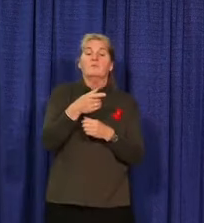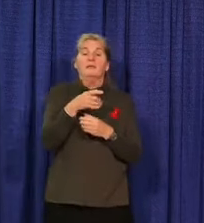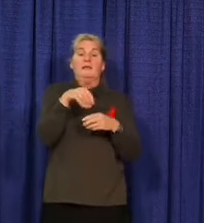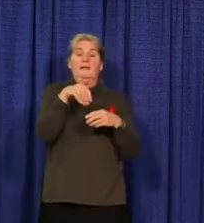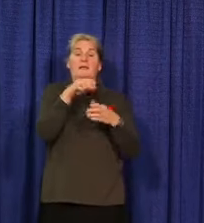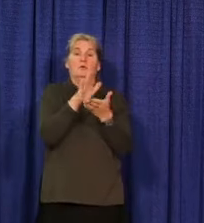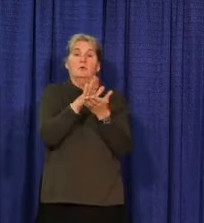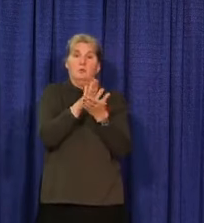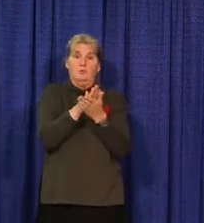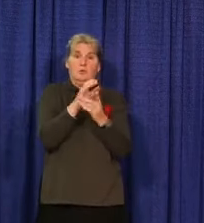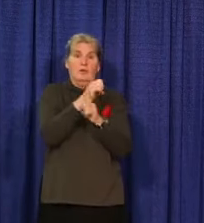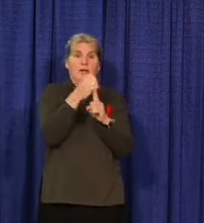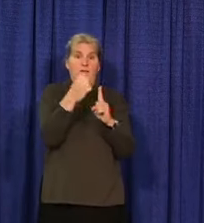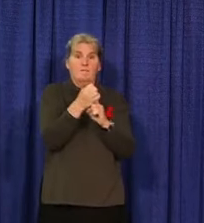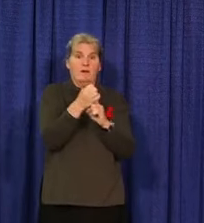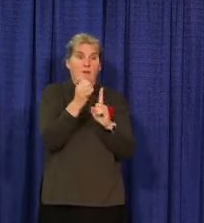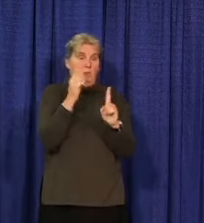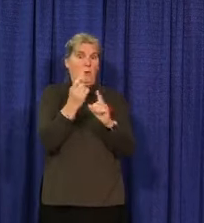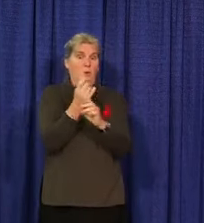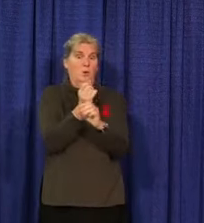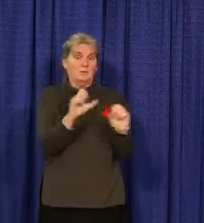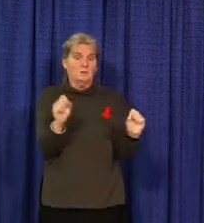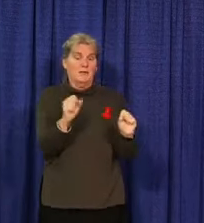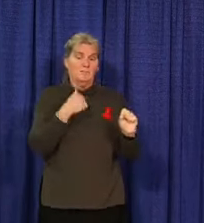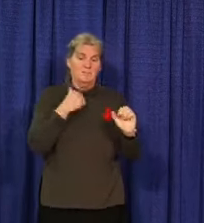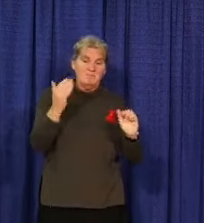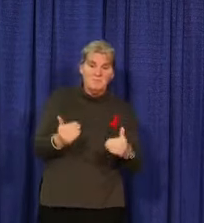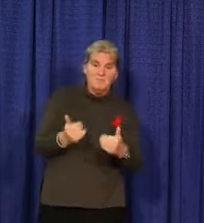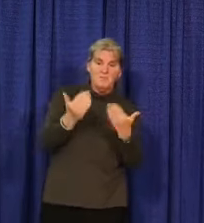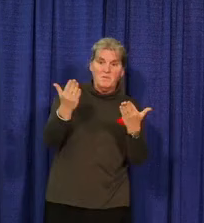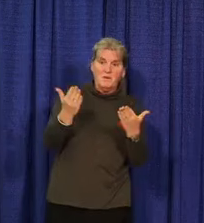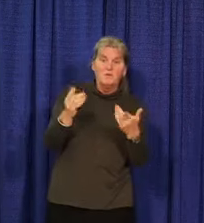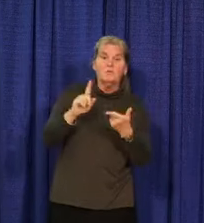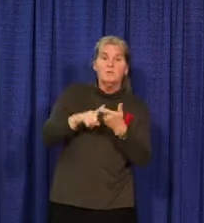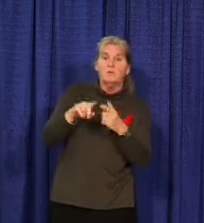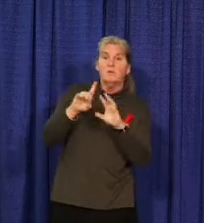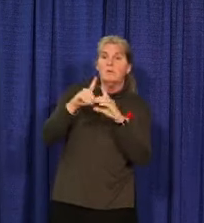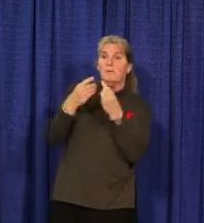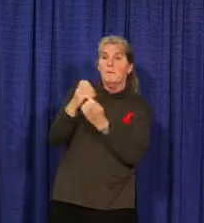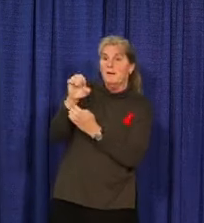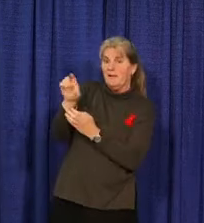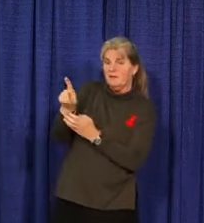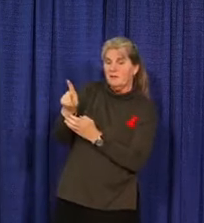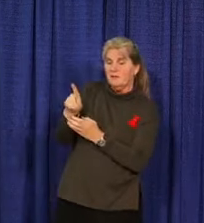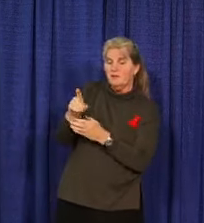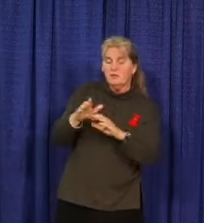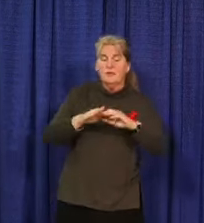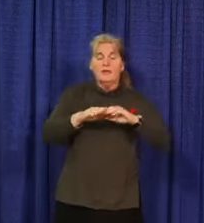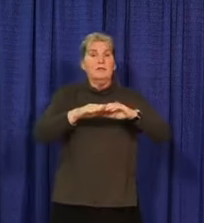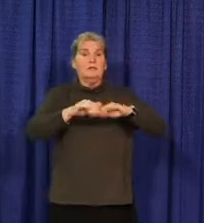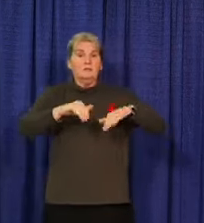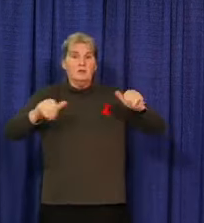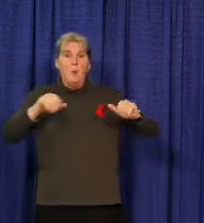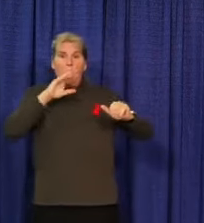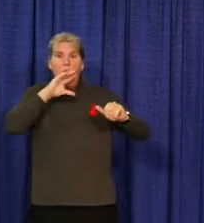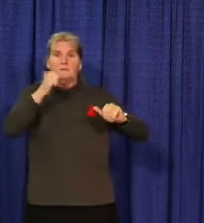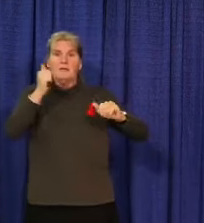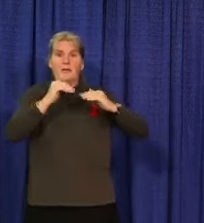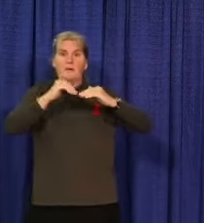the school environment are as safe as possible, I am now recommending to the Department of Education that children aged